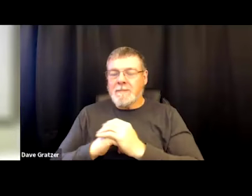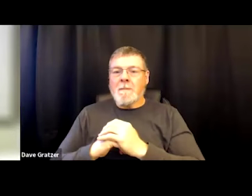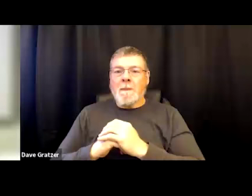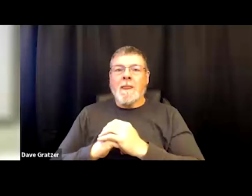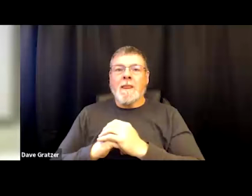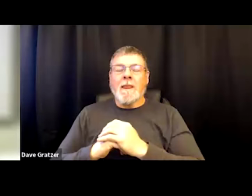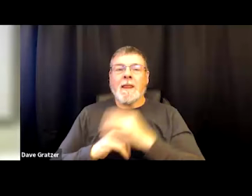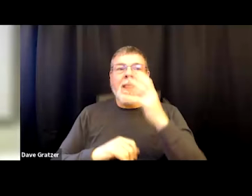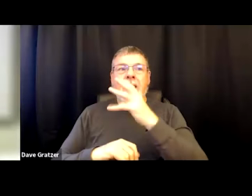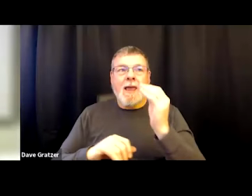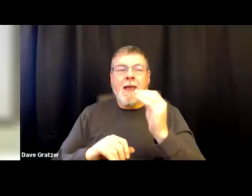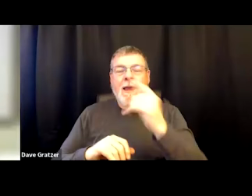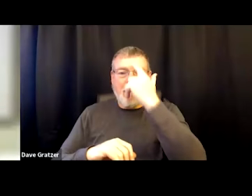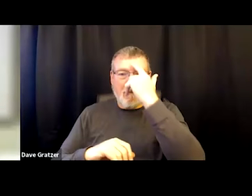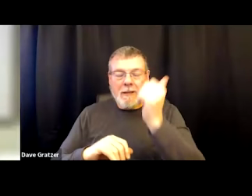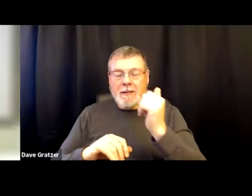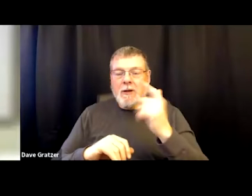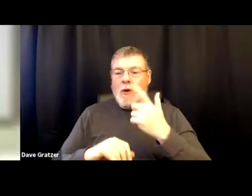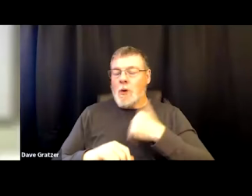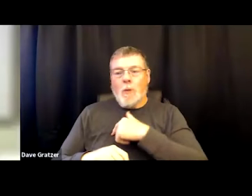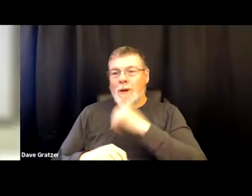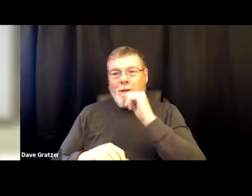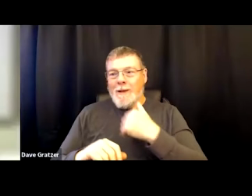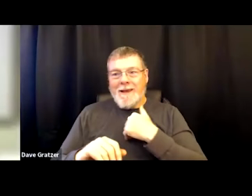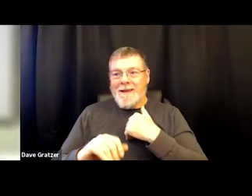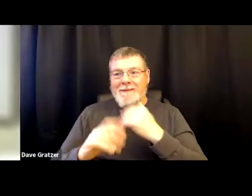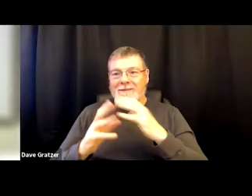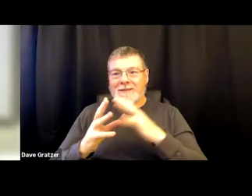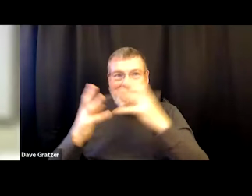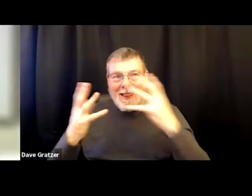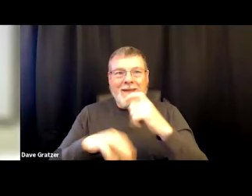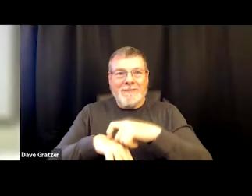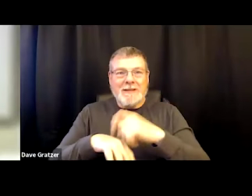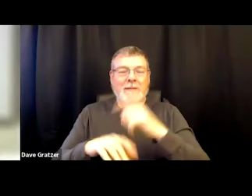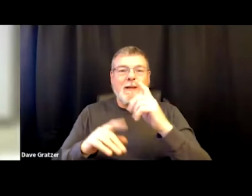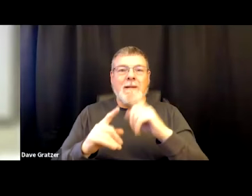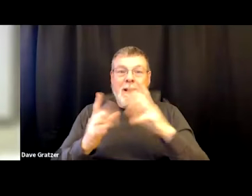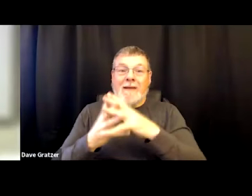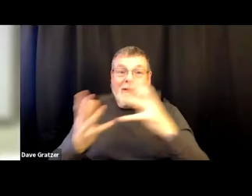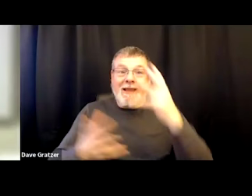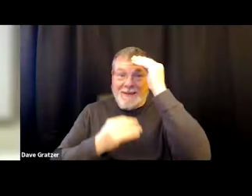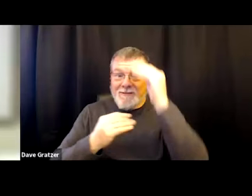and just because we don't have a huge amount of time and we have a lot of content to cover,